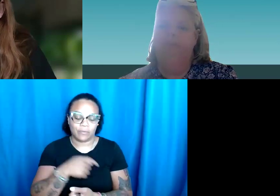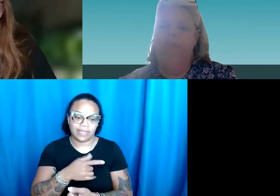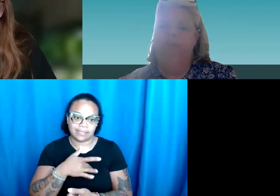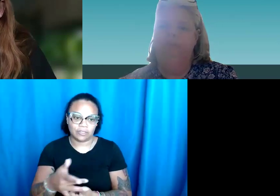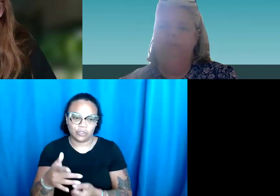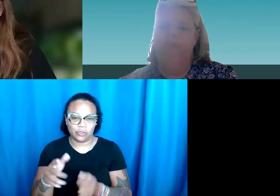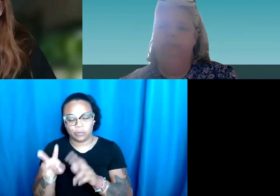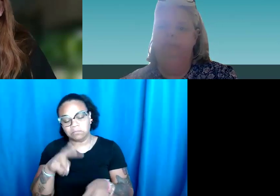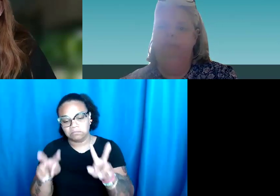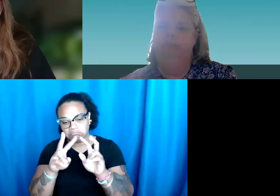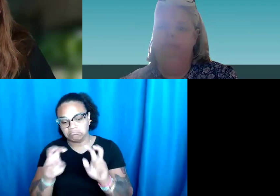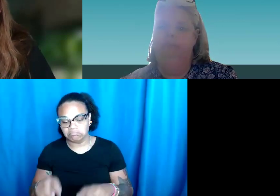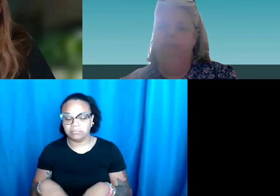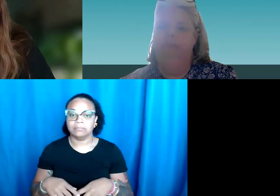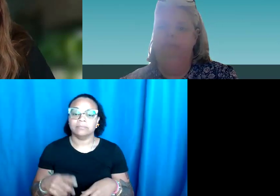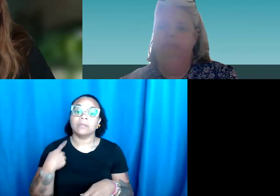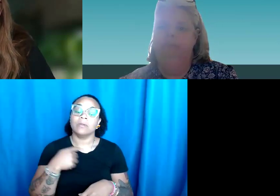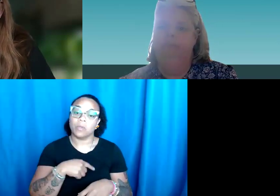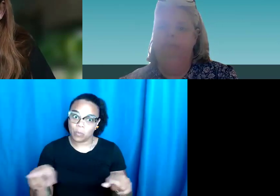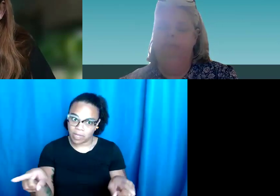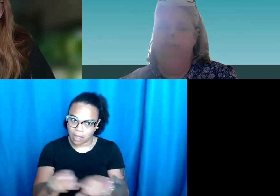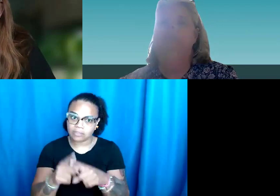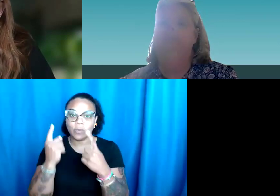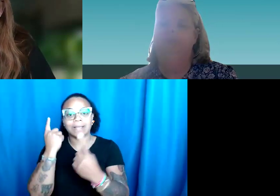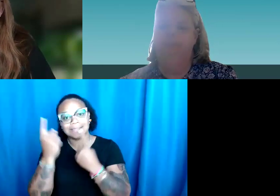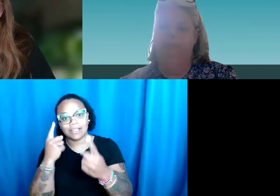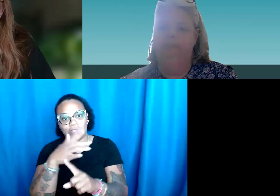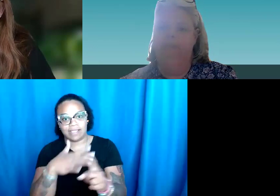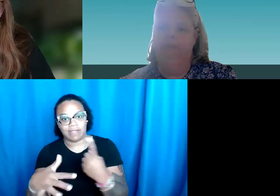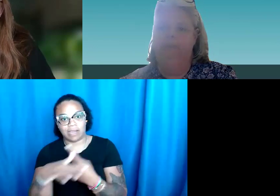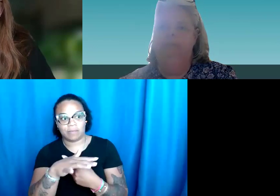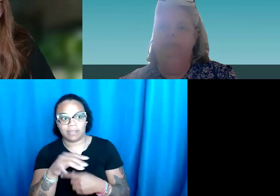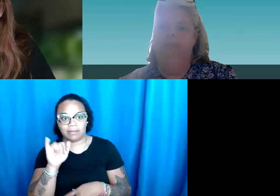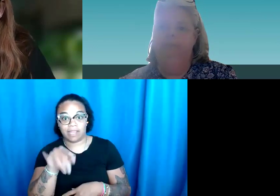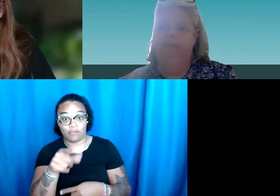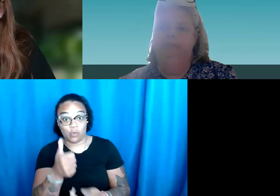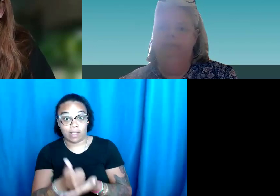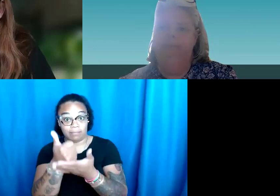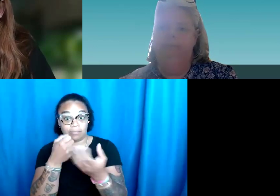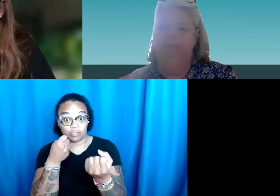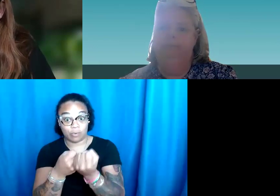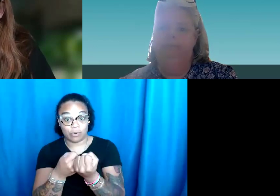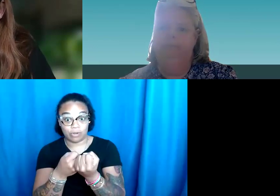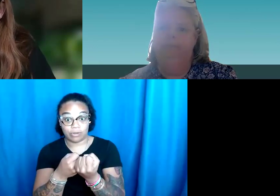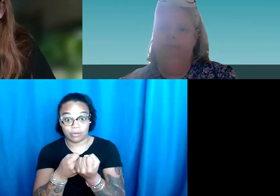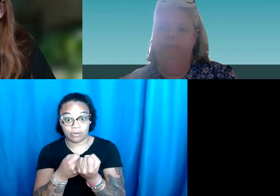We look at the environment, whether you are helping support, you know, change towards